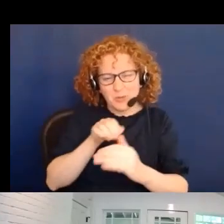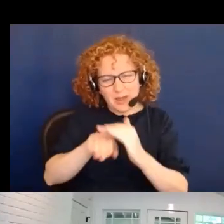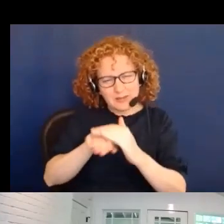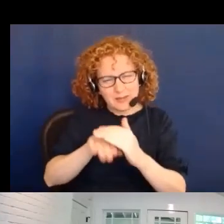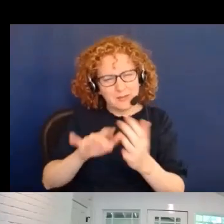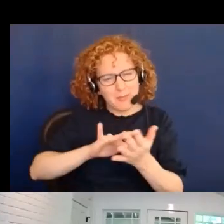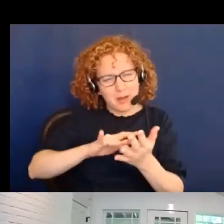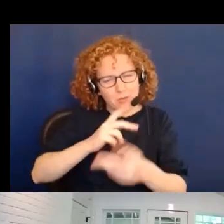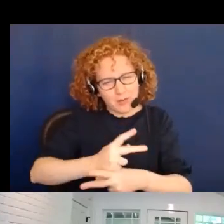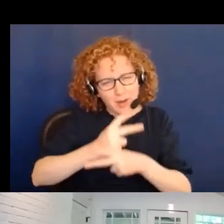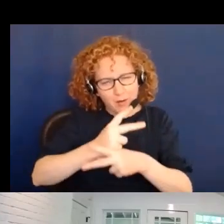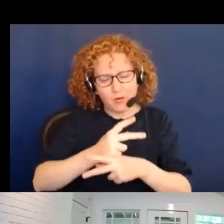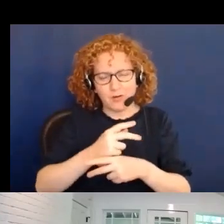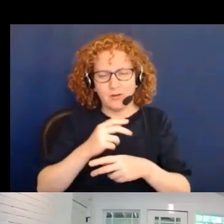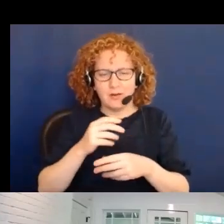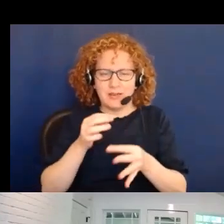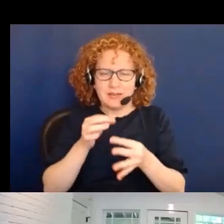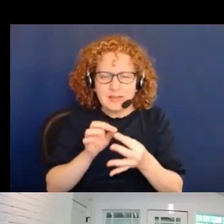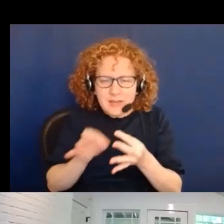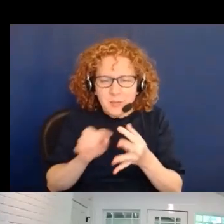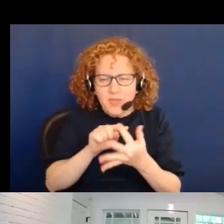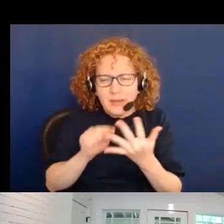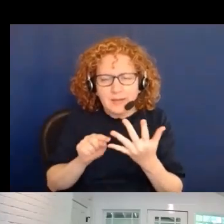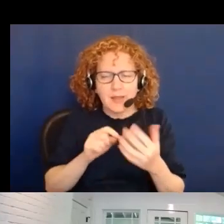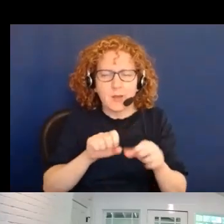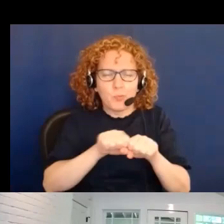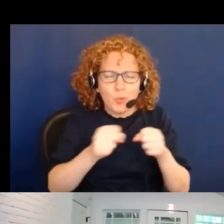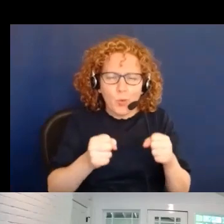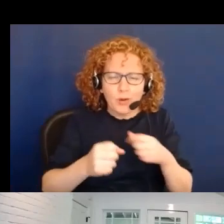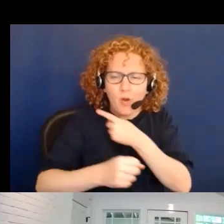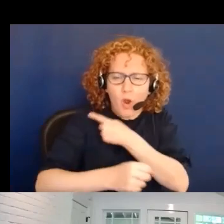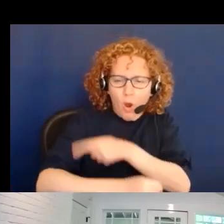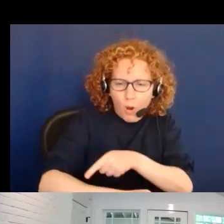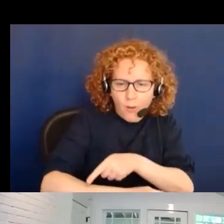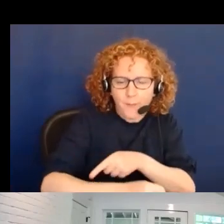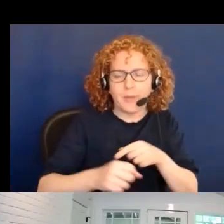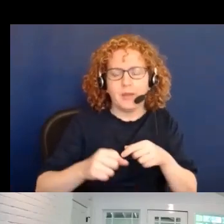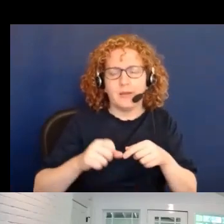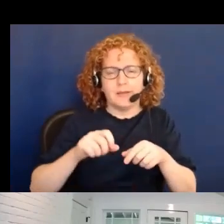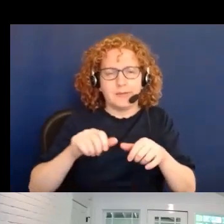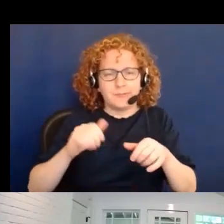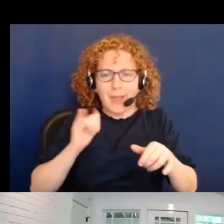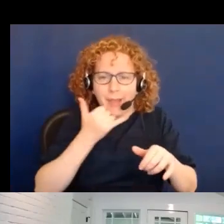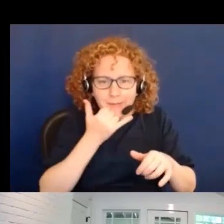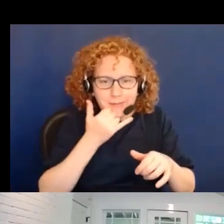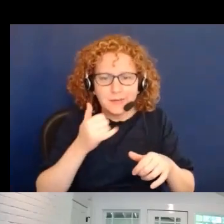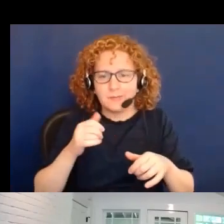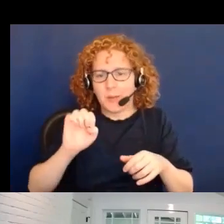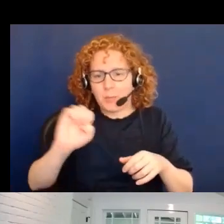a broken arm or an accident or emergencies there may also be mandatory quarantines and difficulty